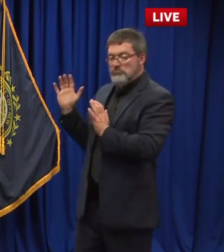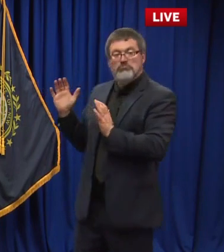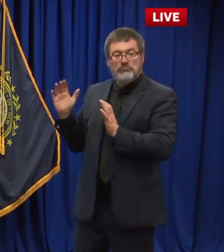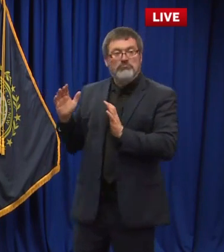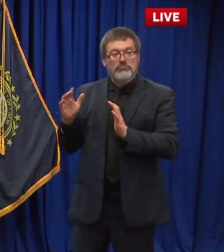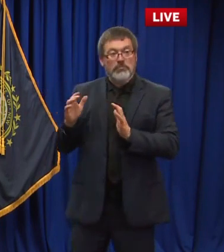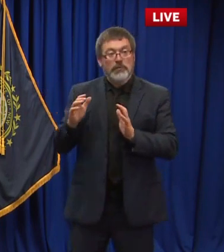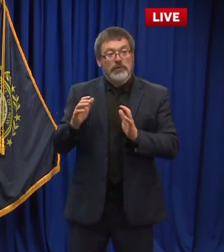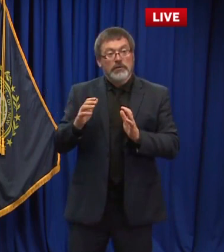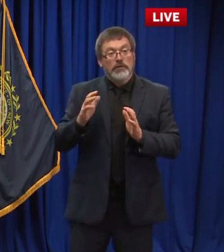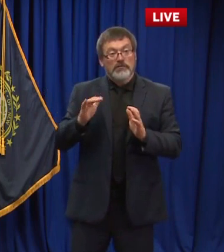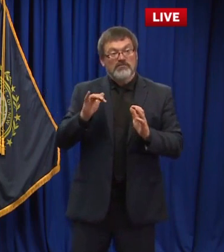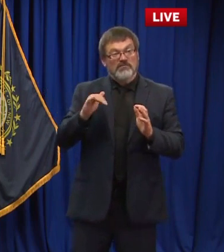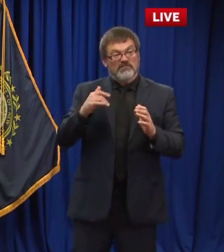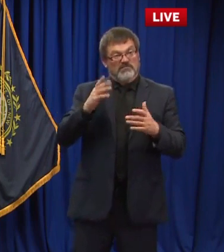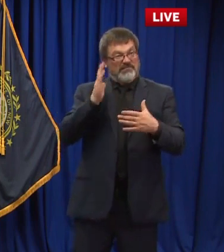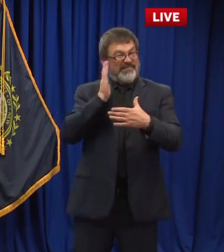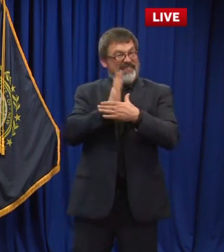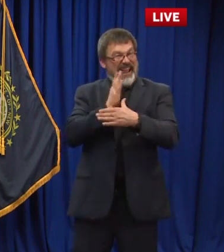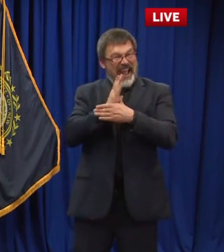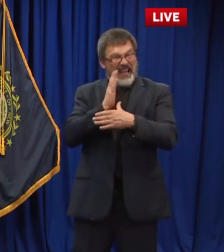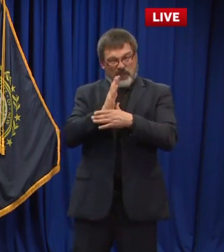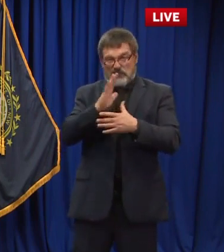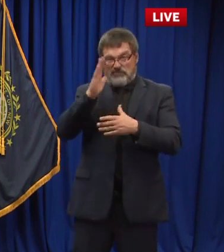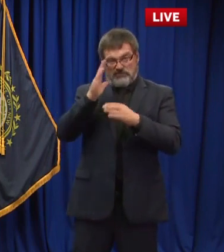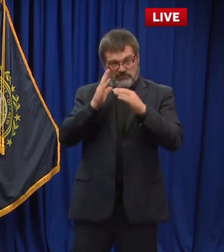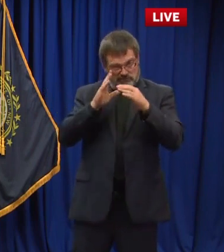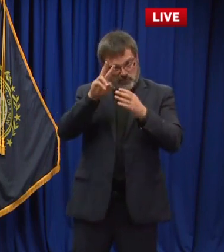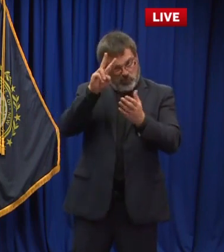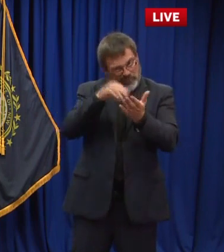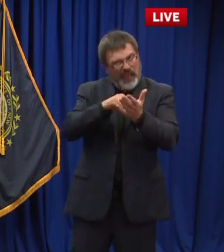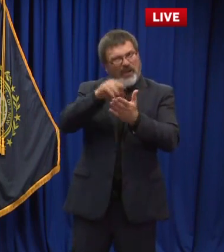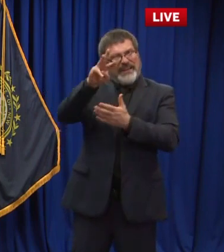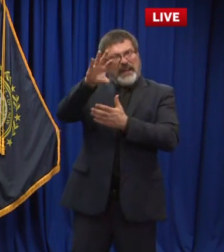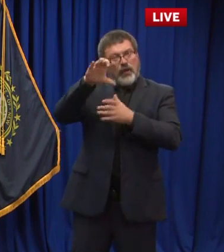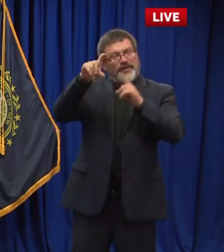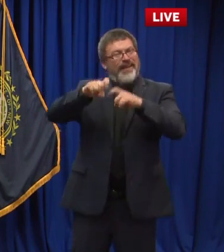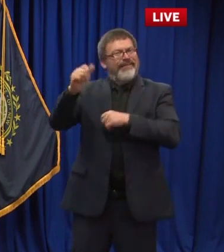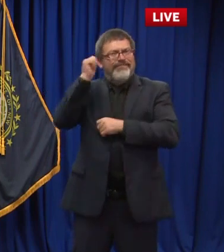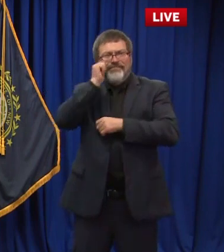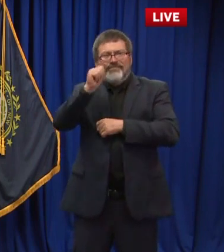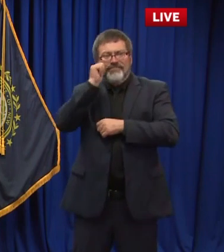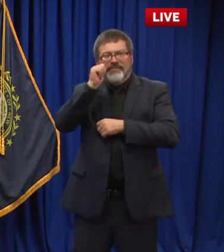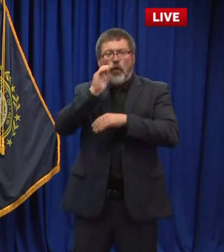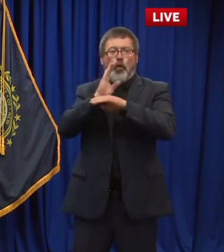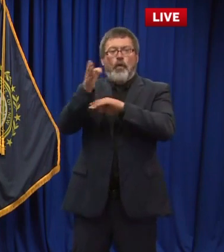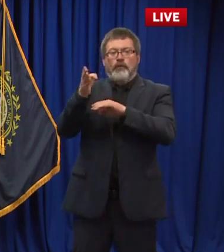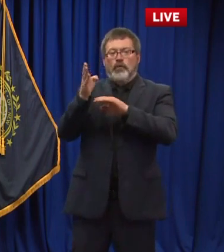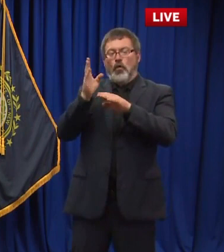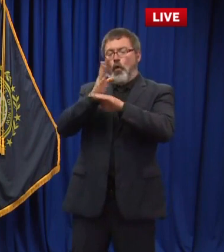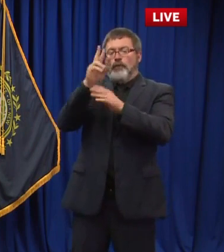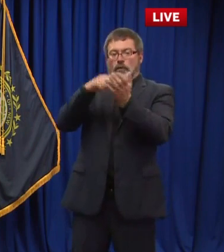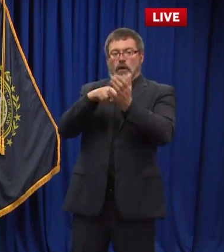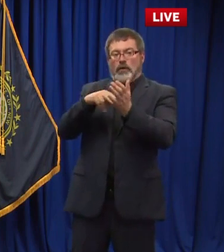FIFTH TIME, IT IS AN ACCURATE REPRESENTATION OF WHAT OUR PERCENT POSITIVE IS FOR THAT DAY.